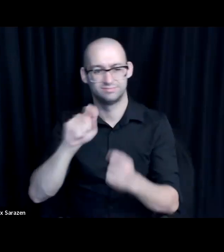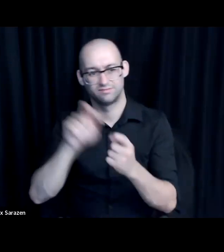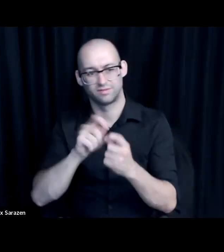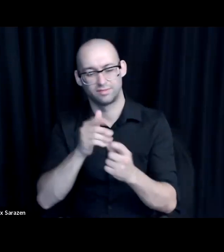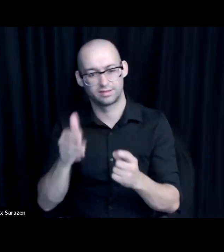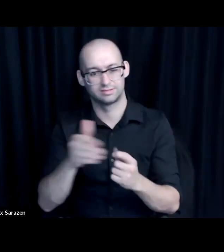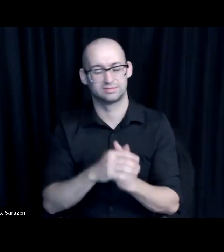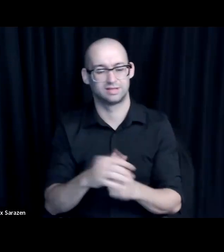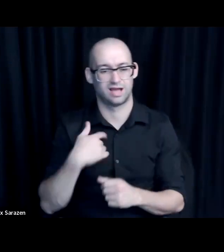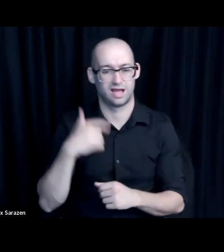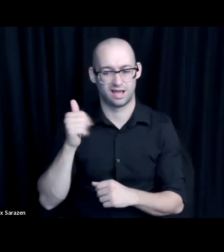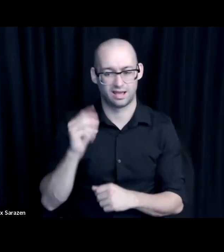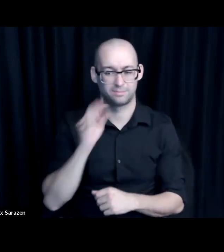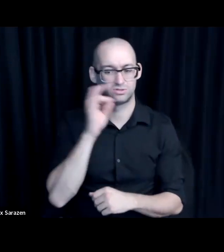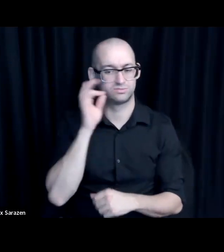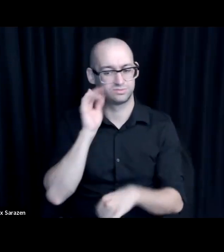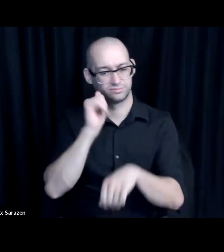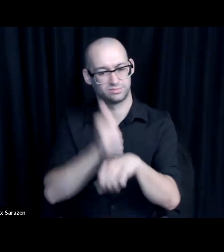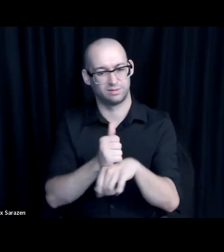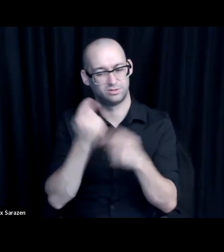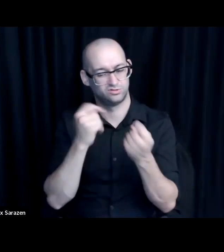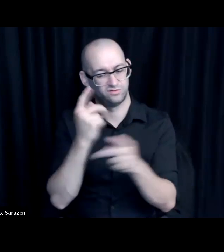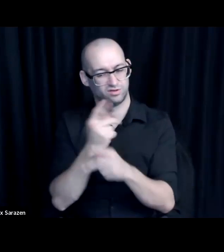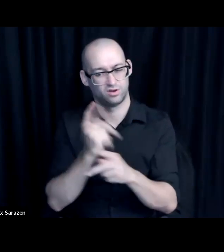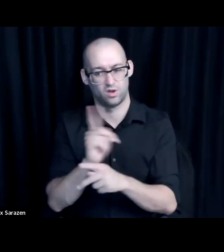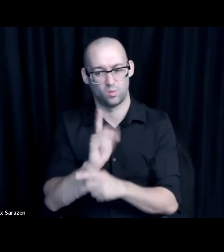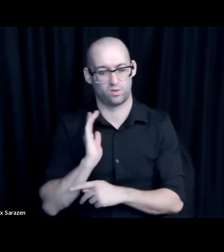You know I I'm always trying to figure out where we fit into the process and at the same